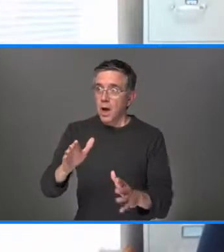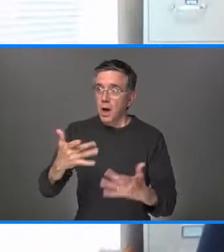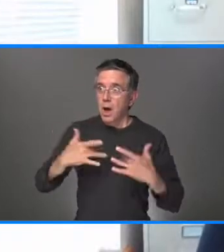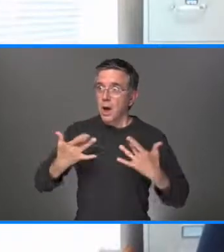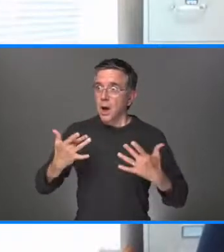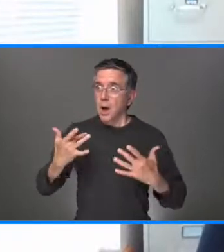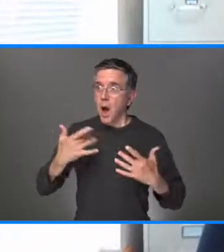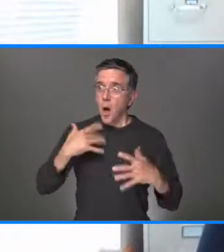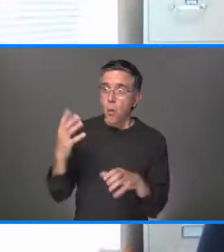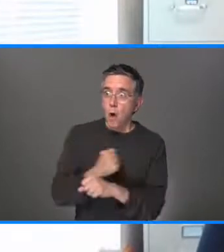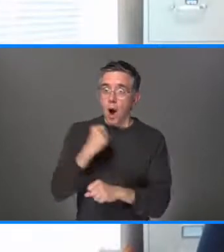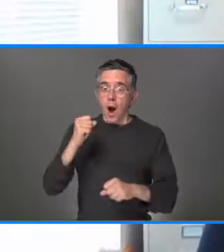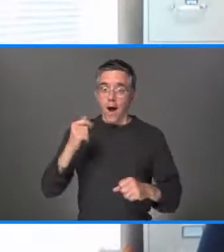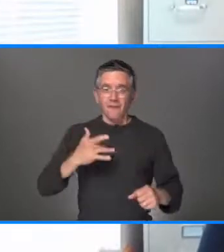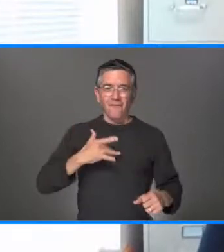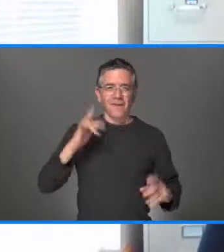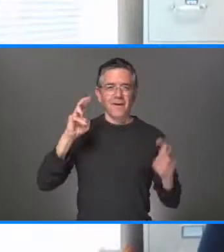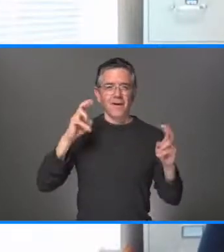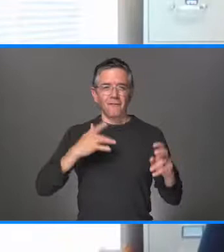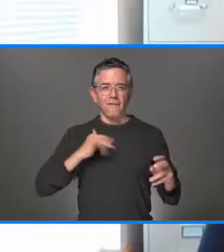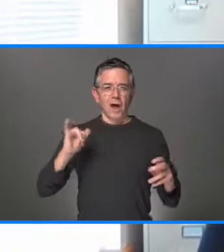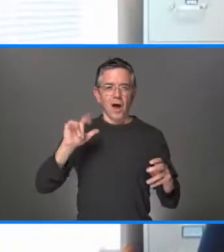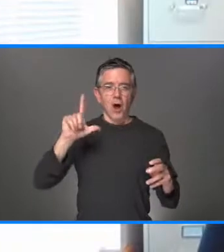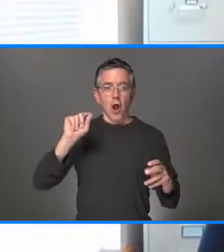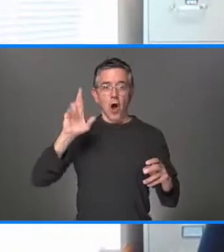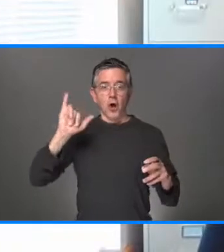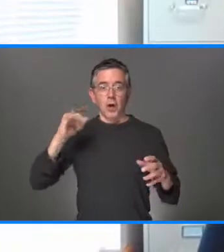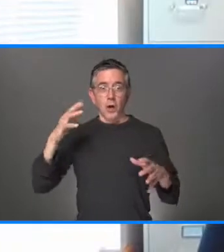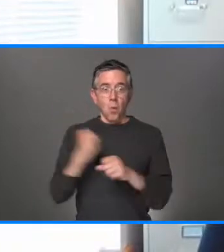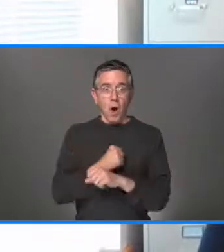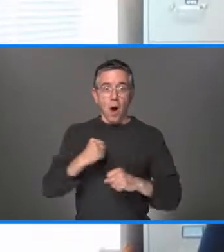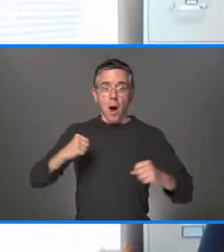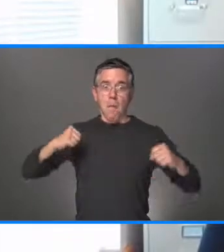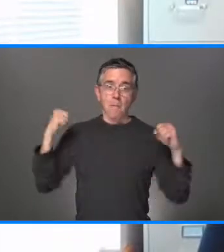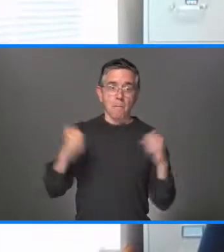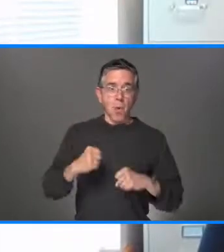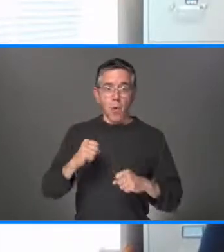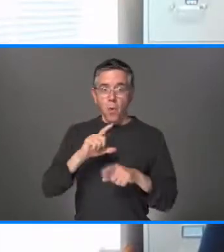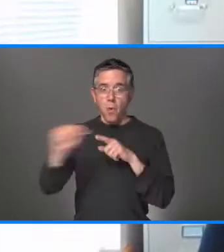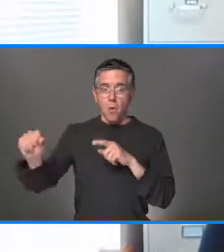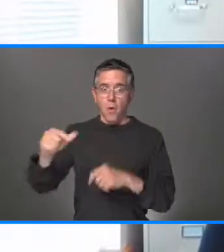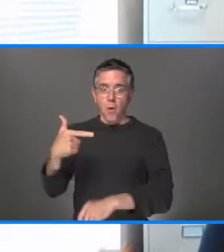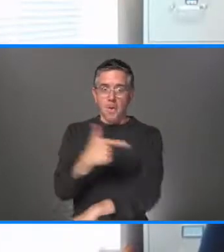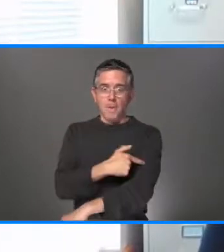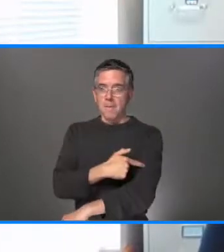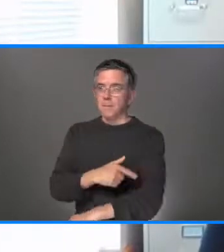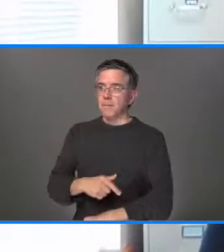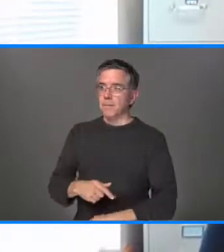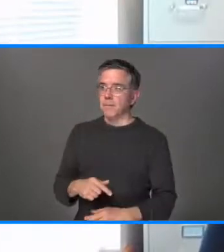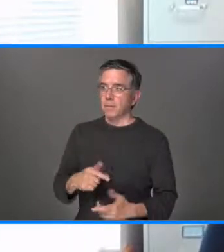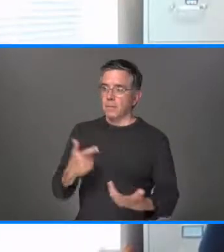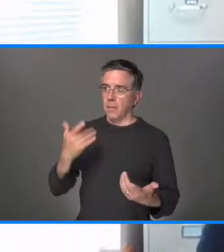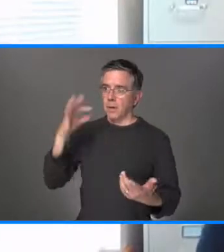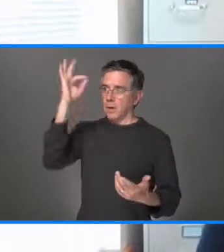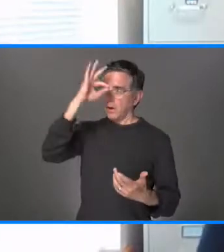they don't know how they're going to be able to get the vaccine. I just imagine, you know, for some of our clients, being at home,